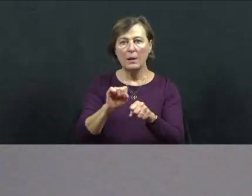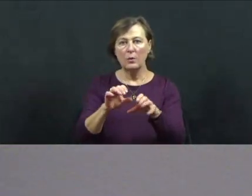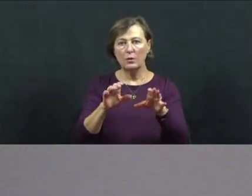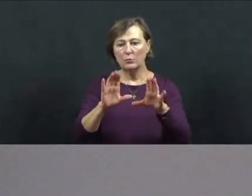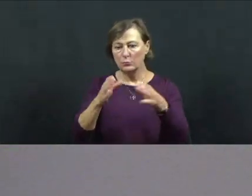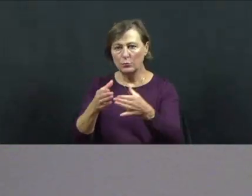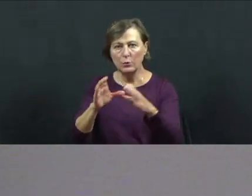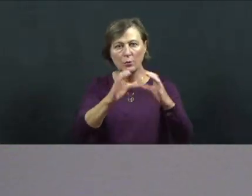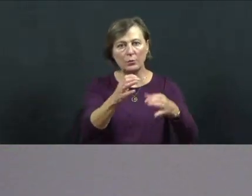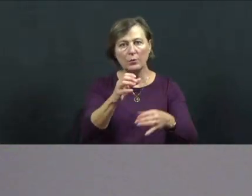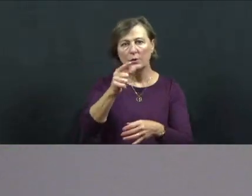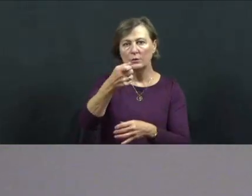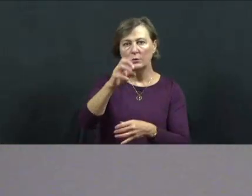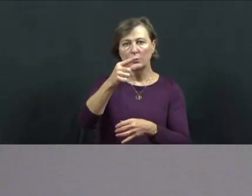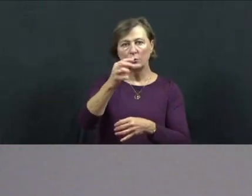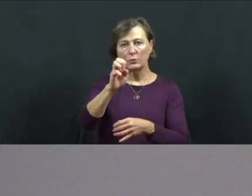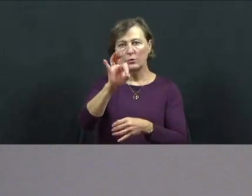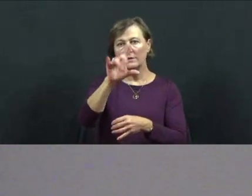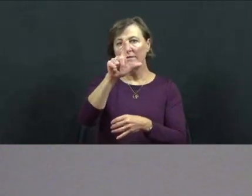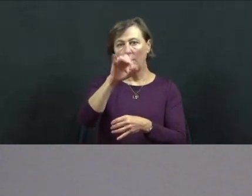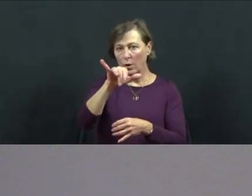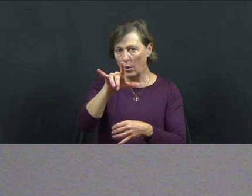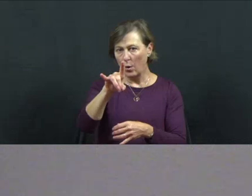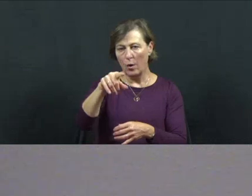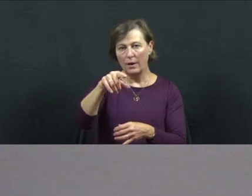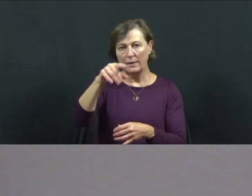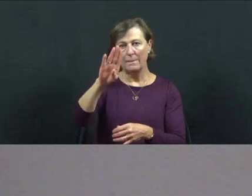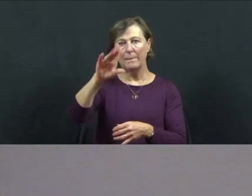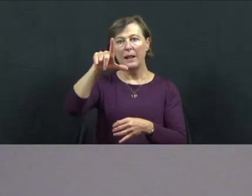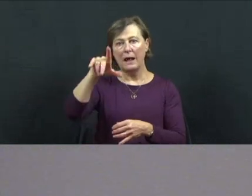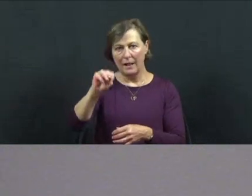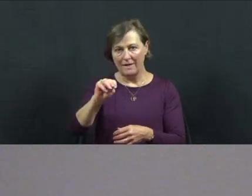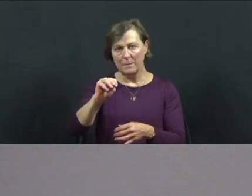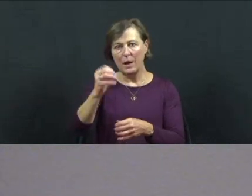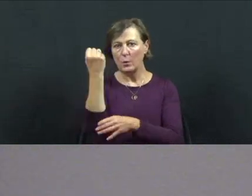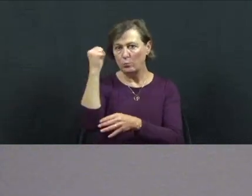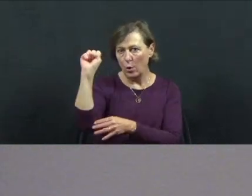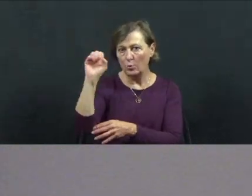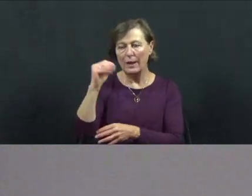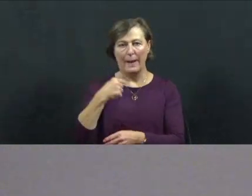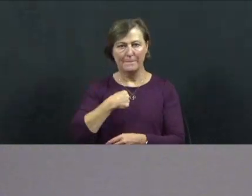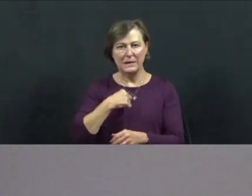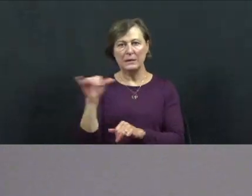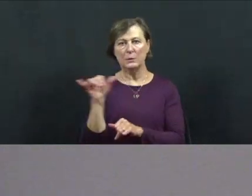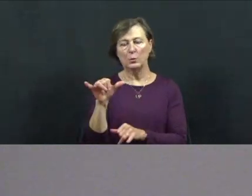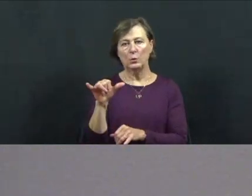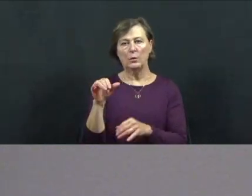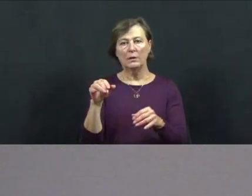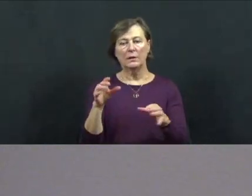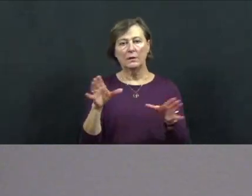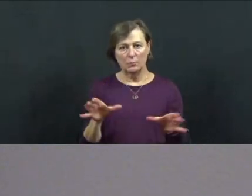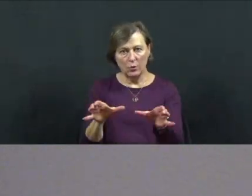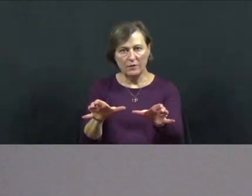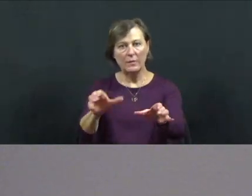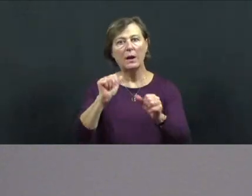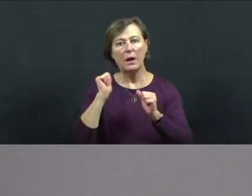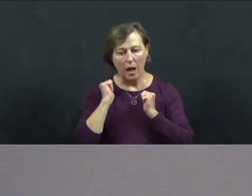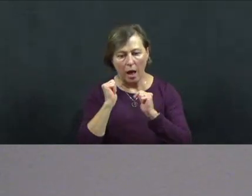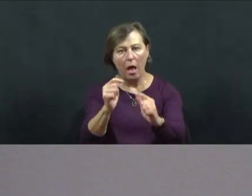Black Lives Matter protests, and the #metoo movements were all carried by everyday